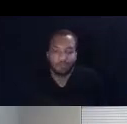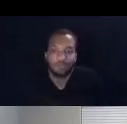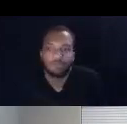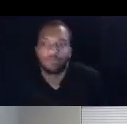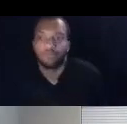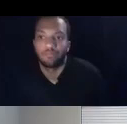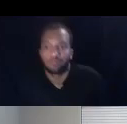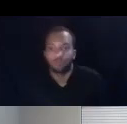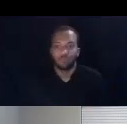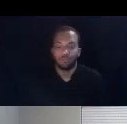I just added it. Thanks Alicia.